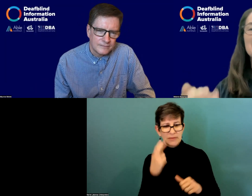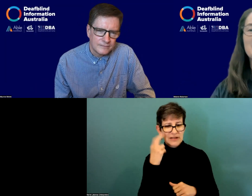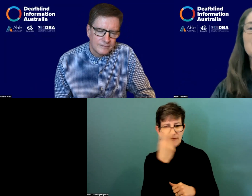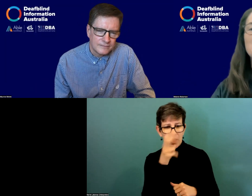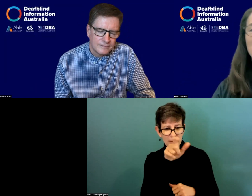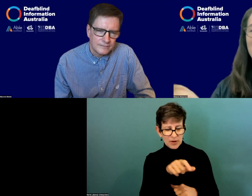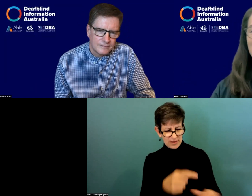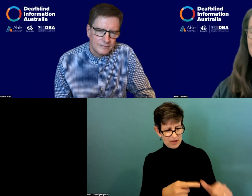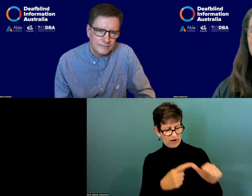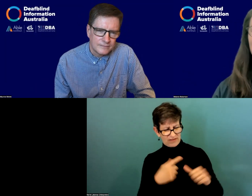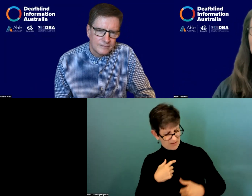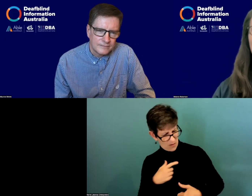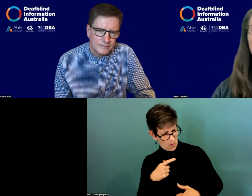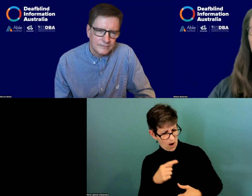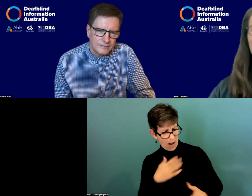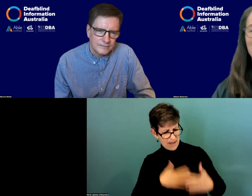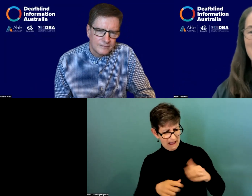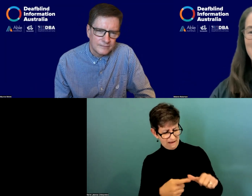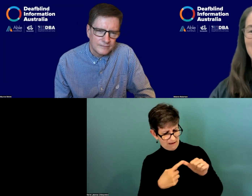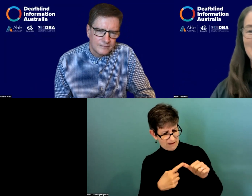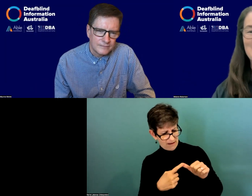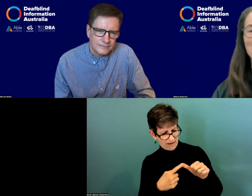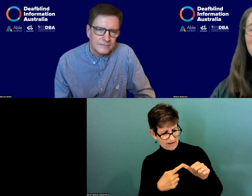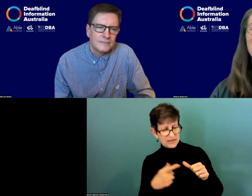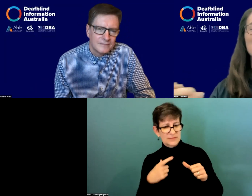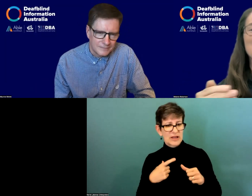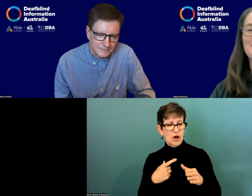is because you don't understand the logic, not because they're being illogical.